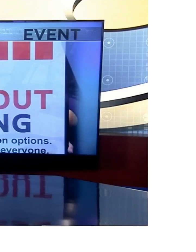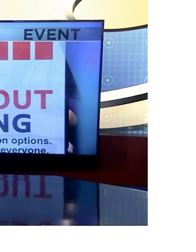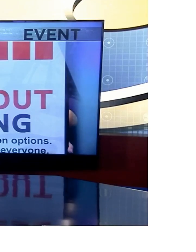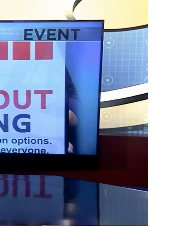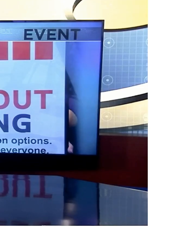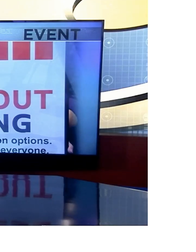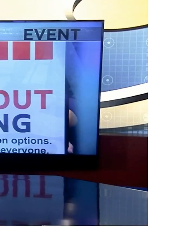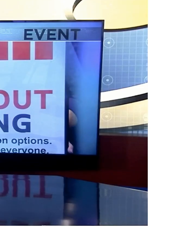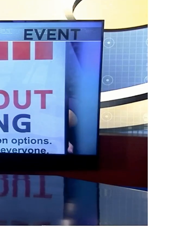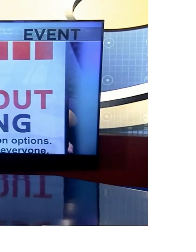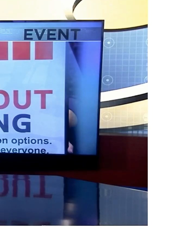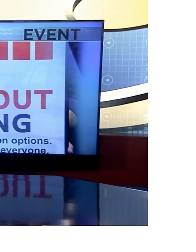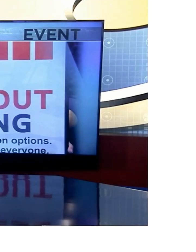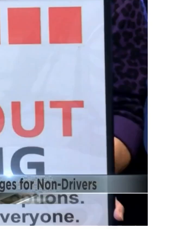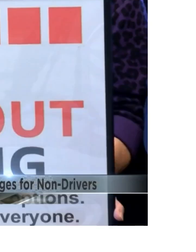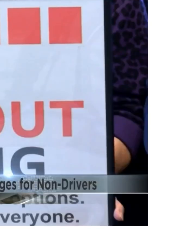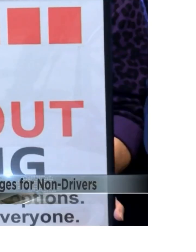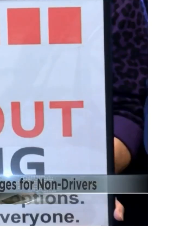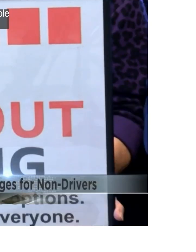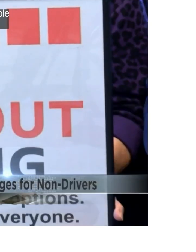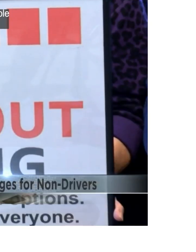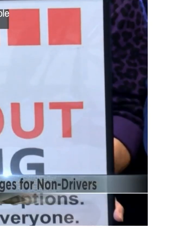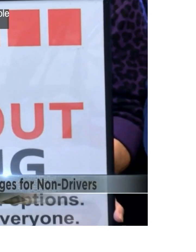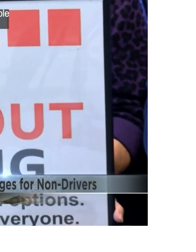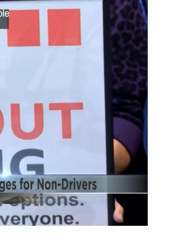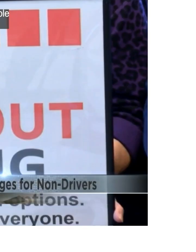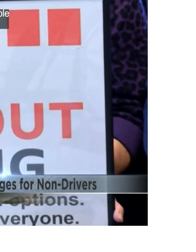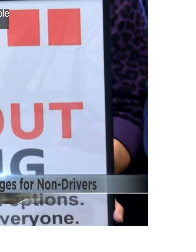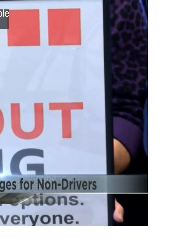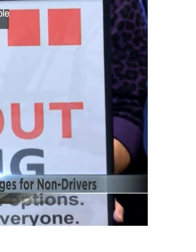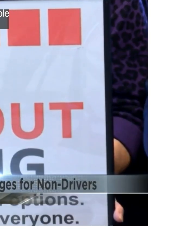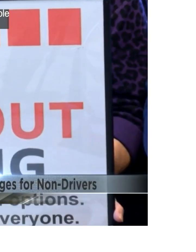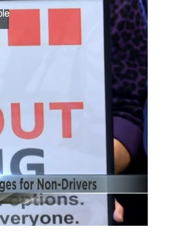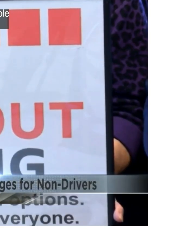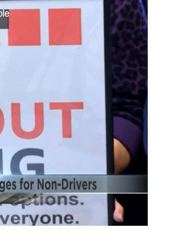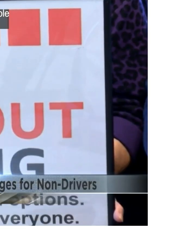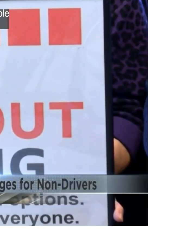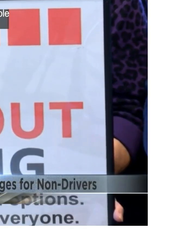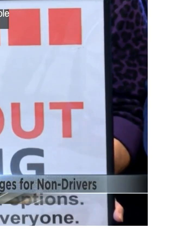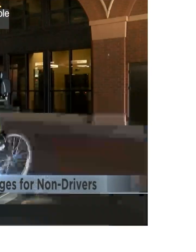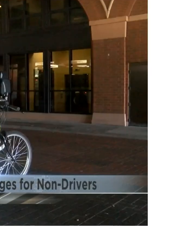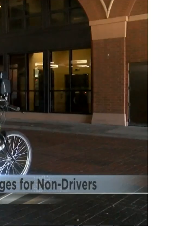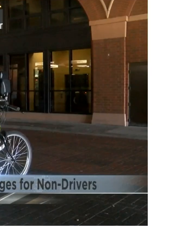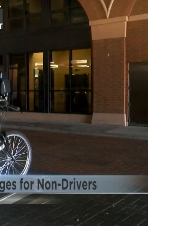the city of Lacrosse don't drive. Now, this can make life less accessible for non-drivers. In